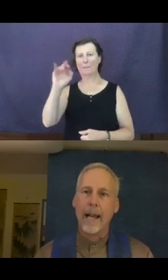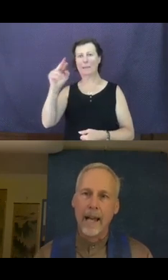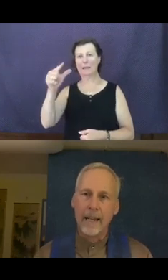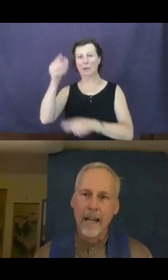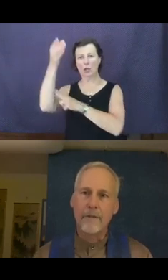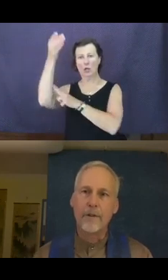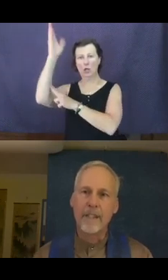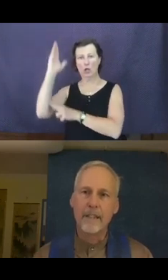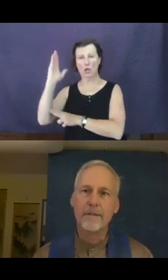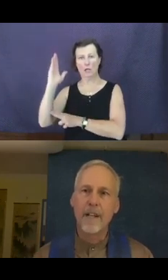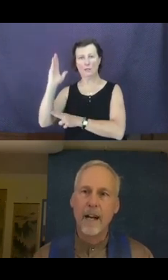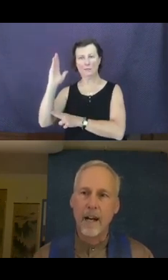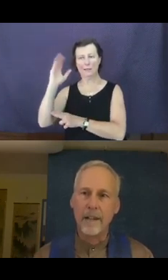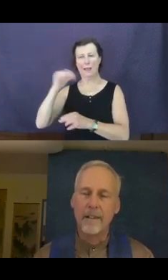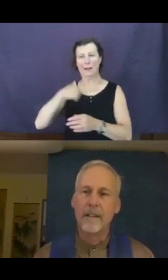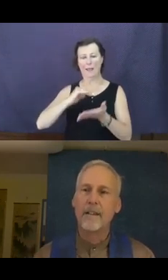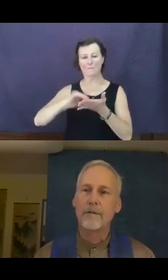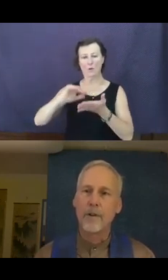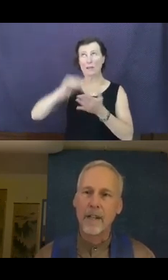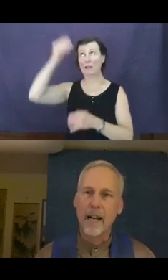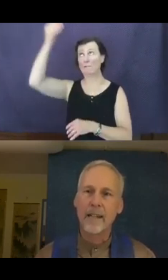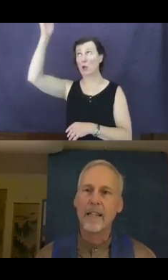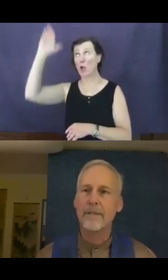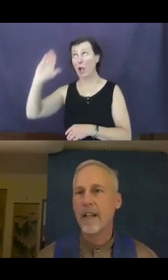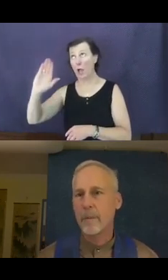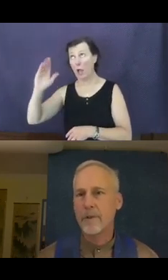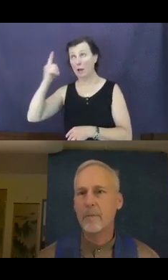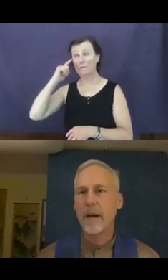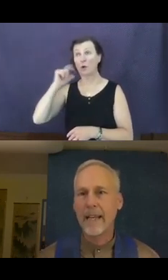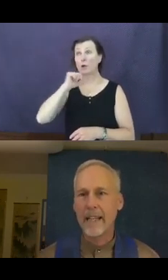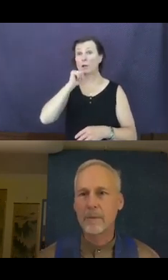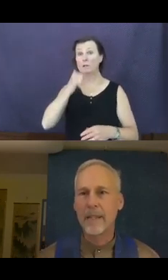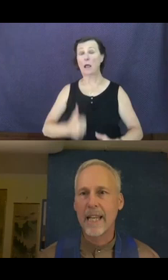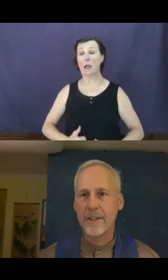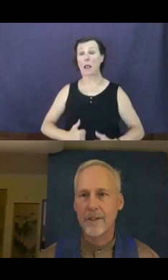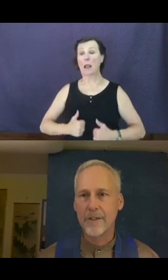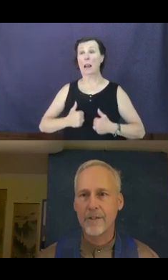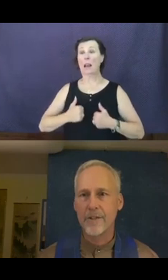and I forgive God for not living up to my